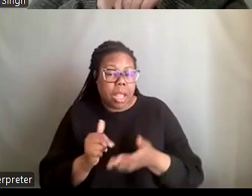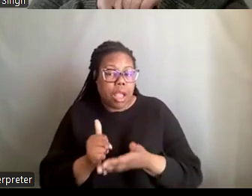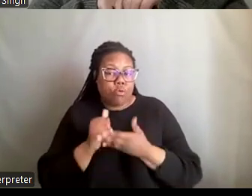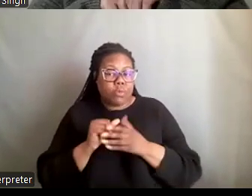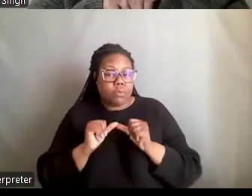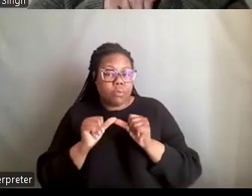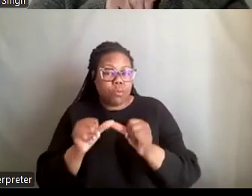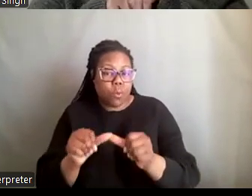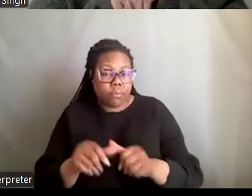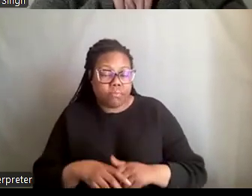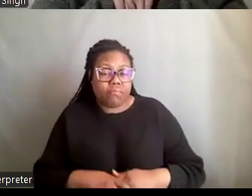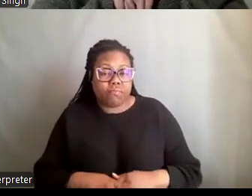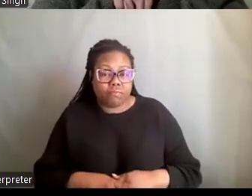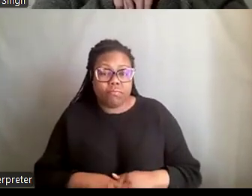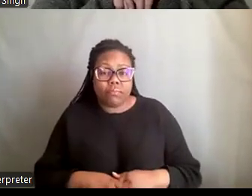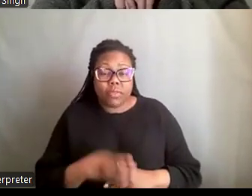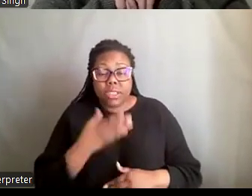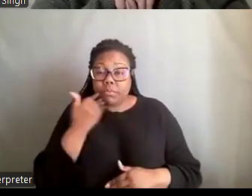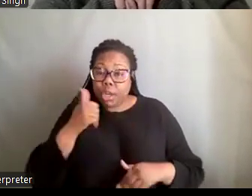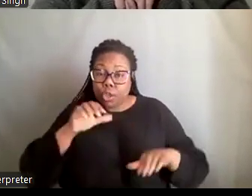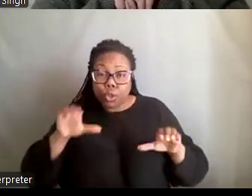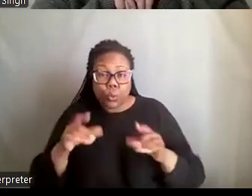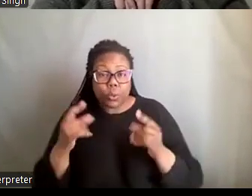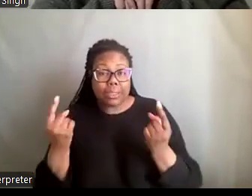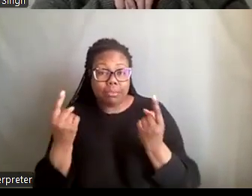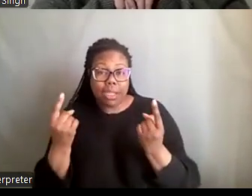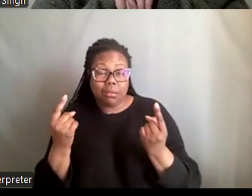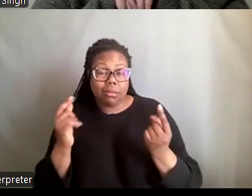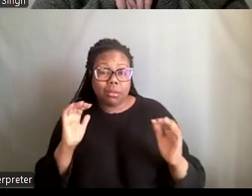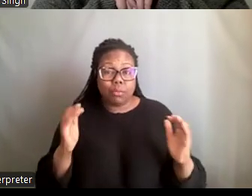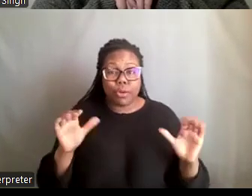So I think that's what keeps me going